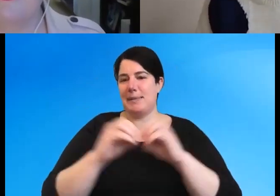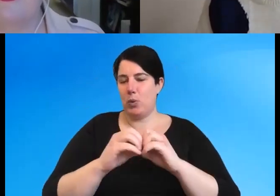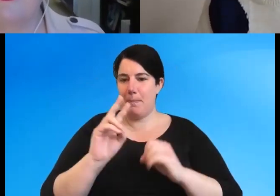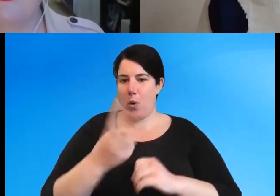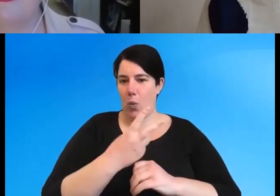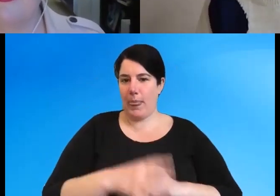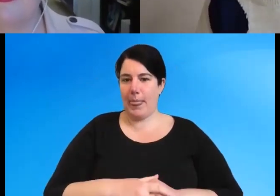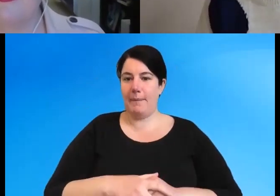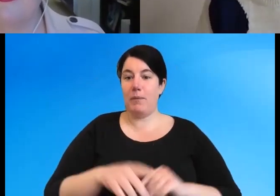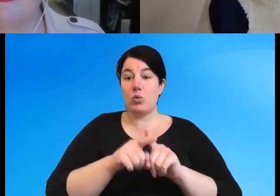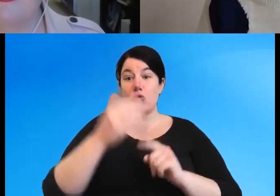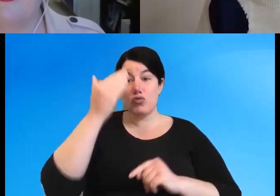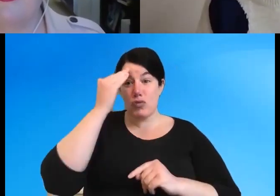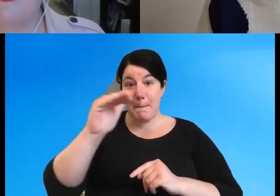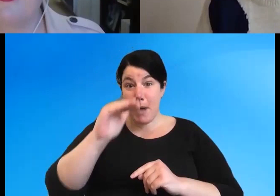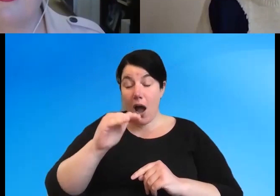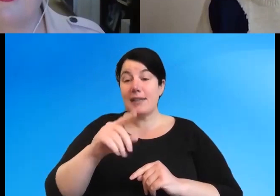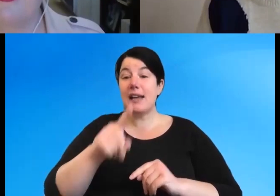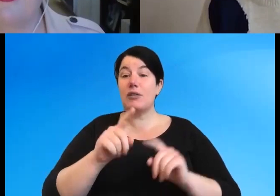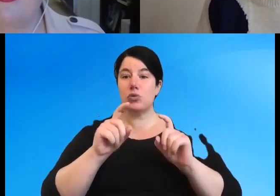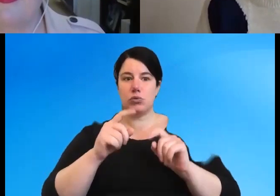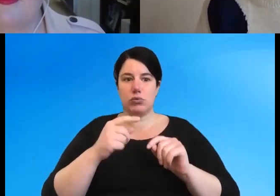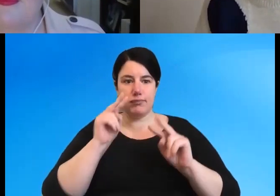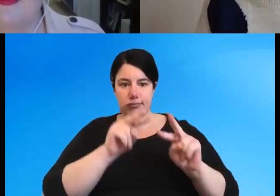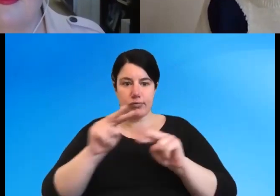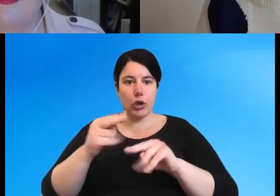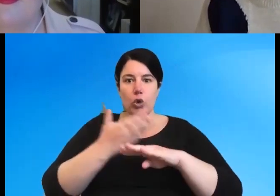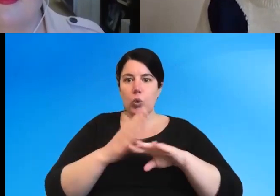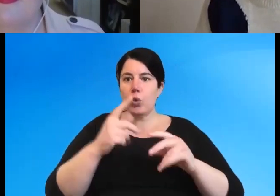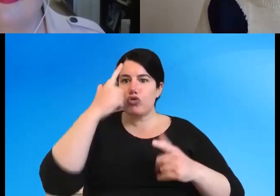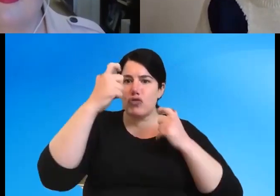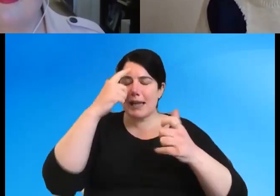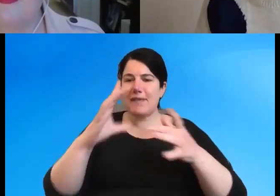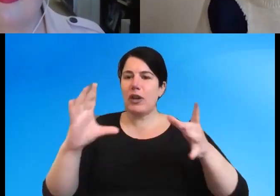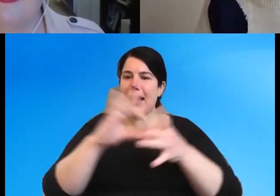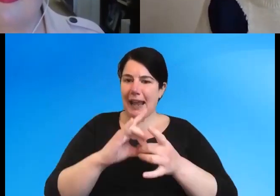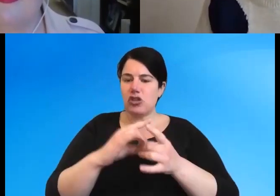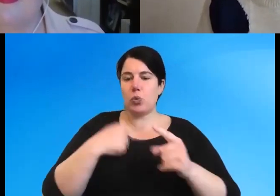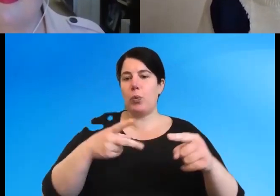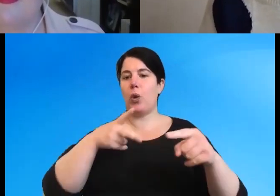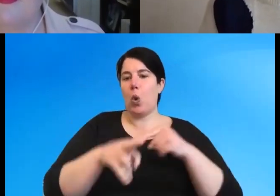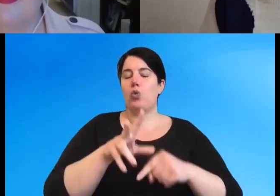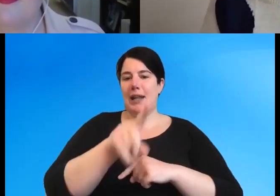And just a reminder again to stay tuned for all of our new Creative Connections sessions we'll be launching next week.